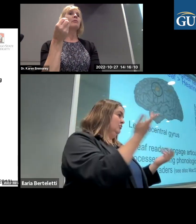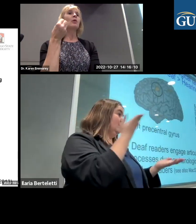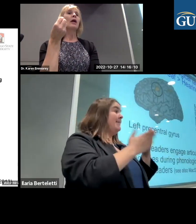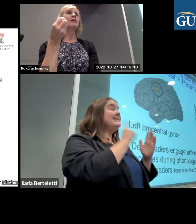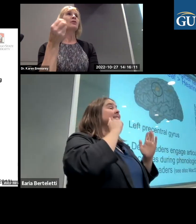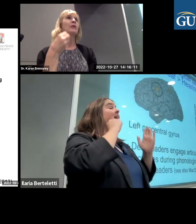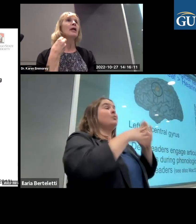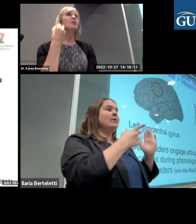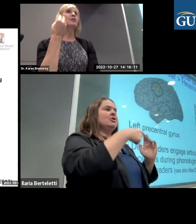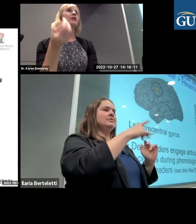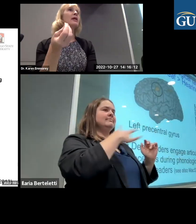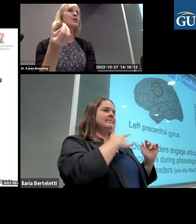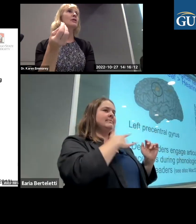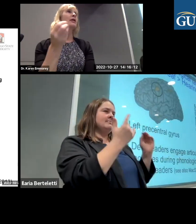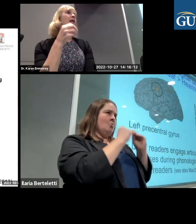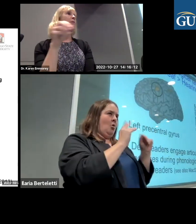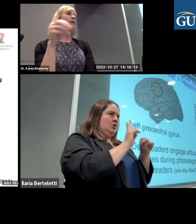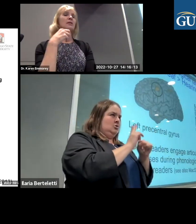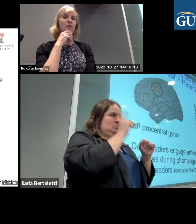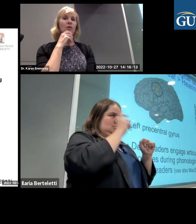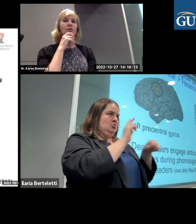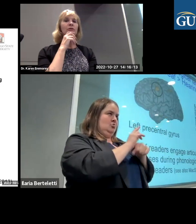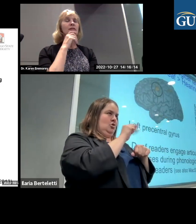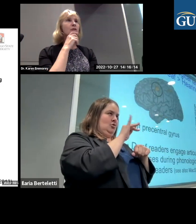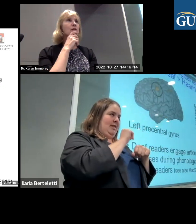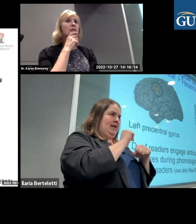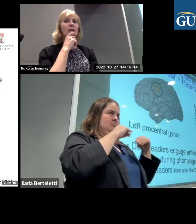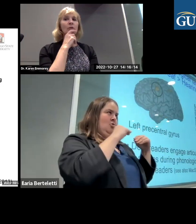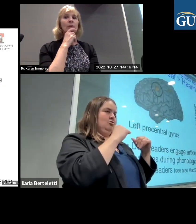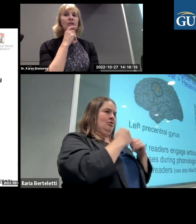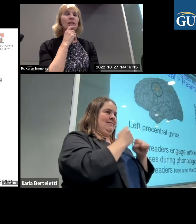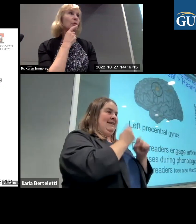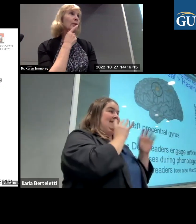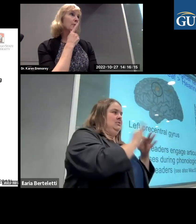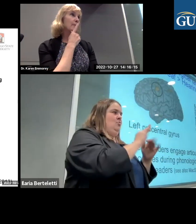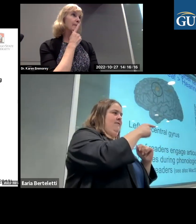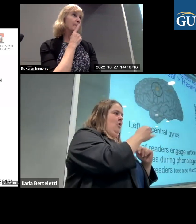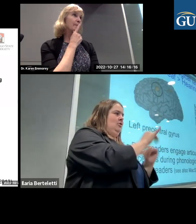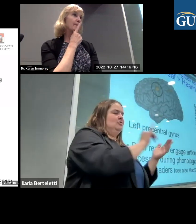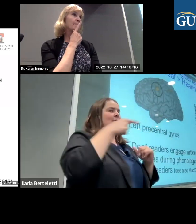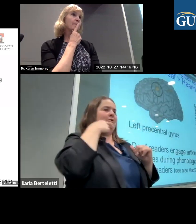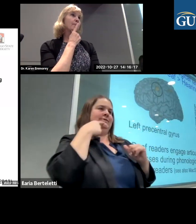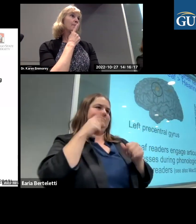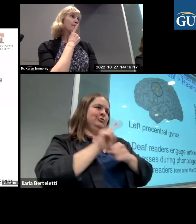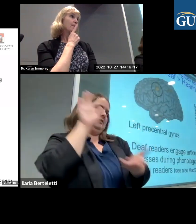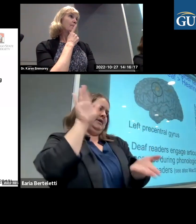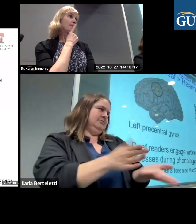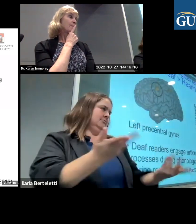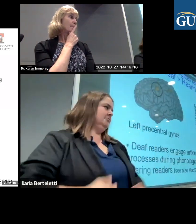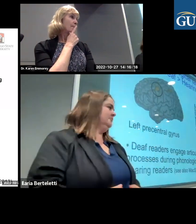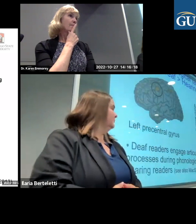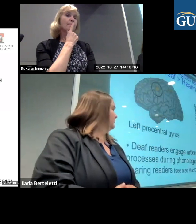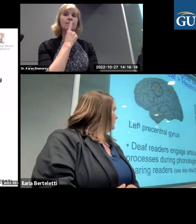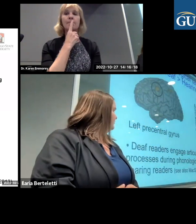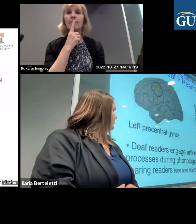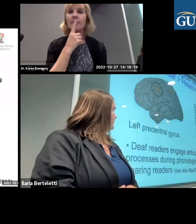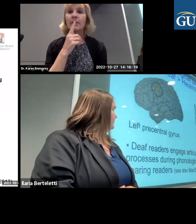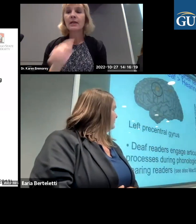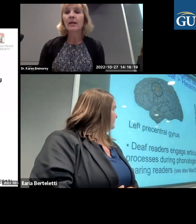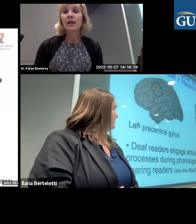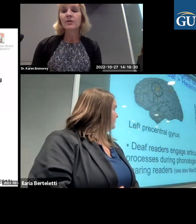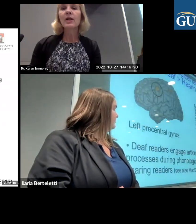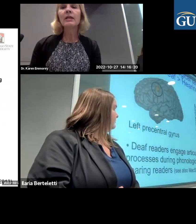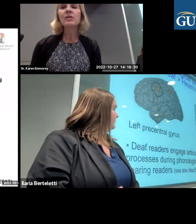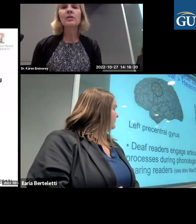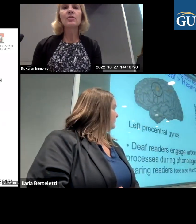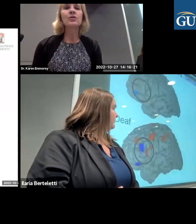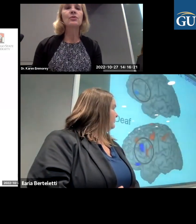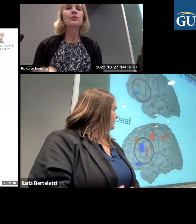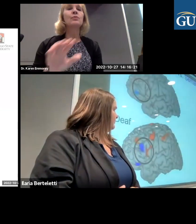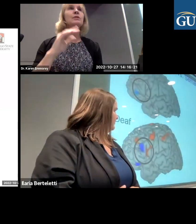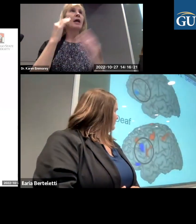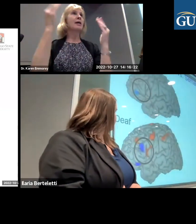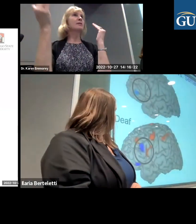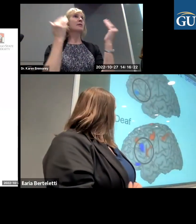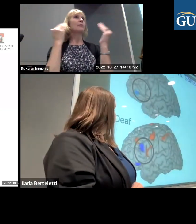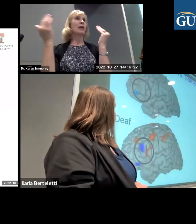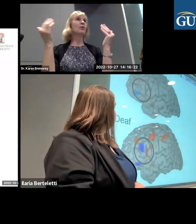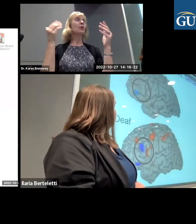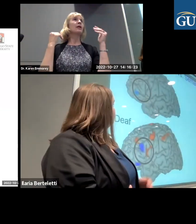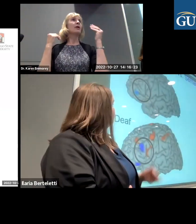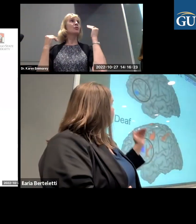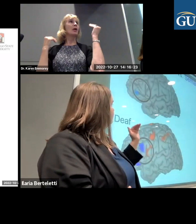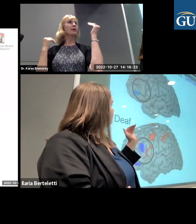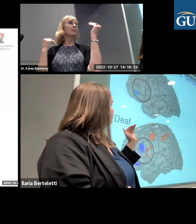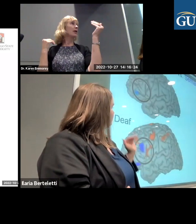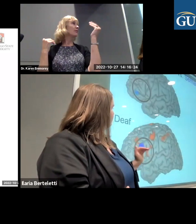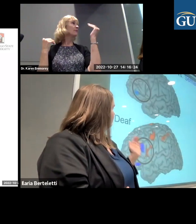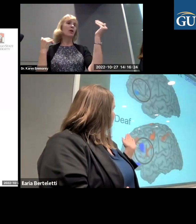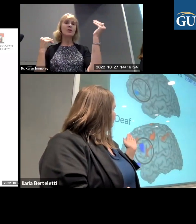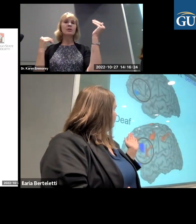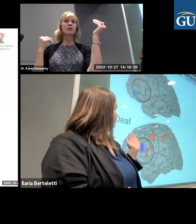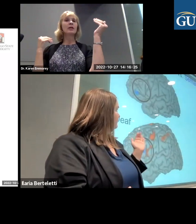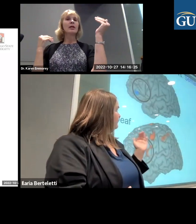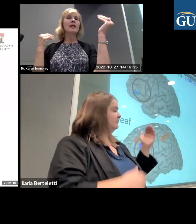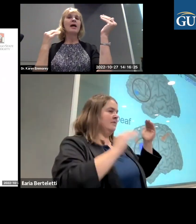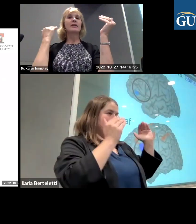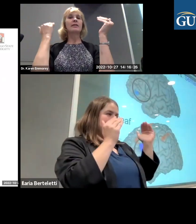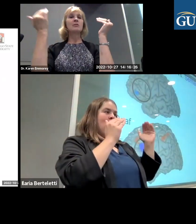So now let's look at those two tasks compared. We're going to now directly compare the phonological tasks and the semantic tasks where regions that are more active for phonologists show up in orange regions that are more active for this manage task are in blue.